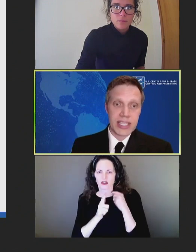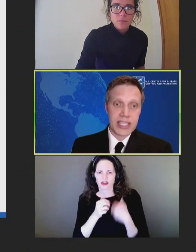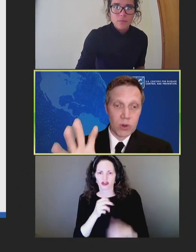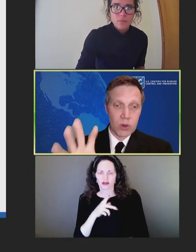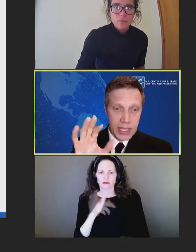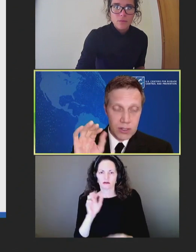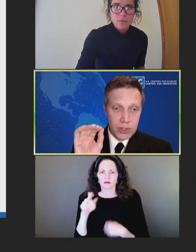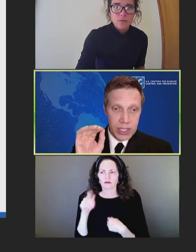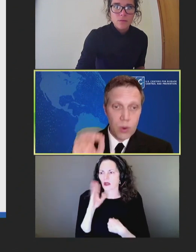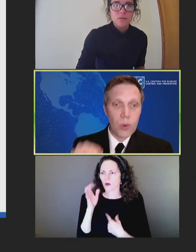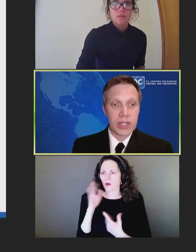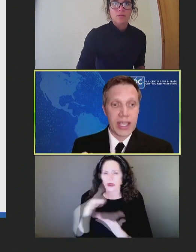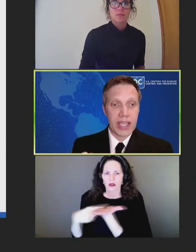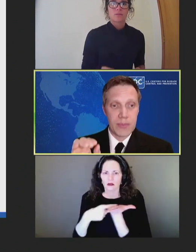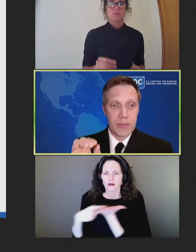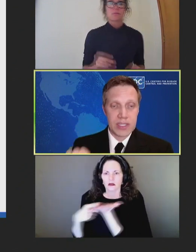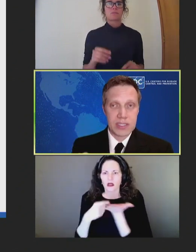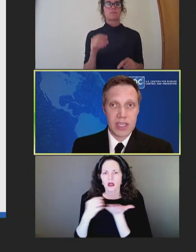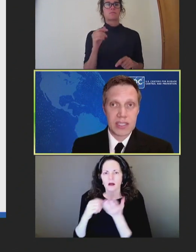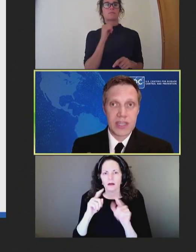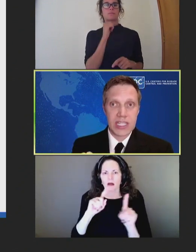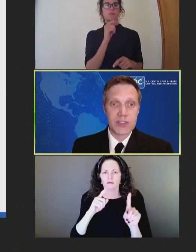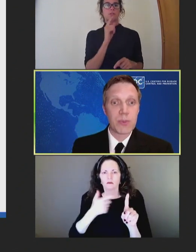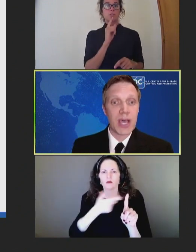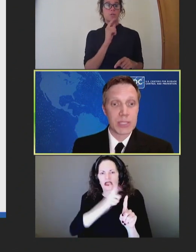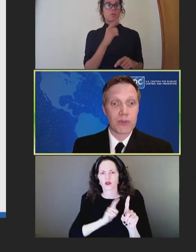that we're looking to really coordinate and make this as effective as possible from at